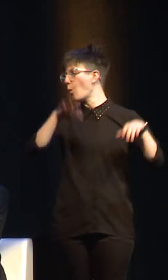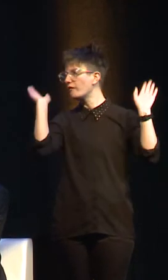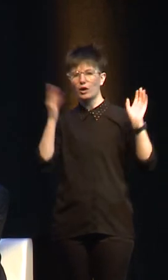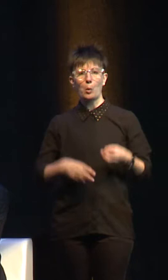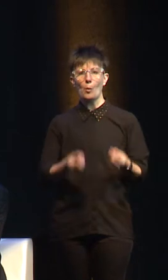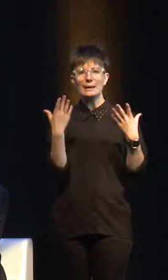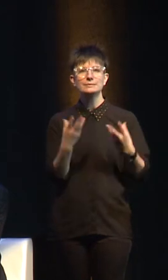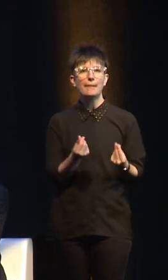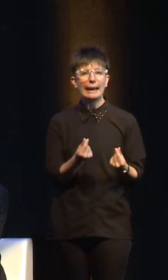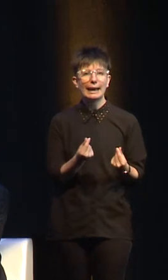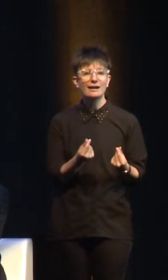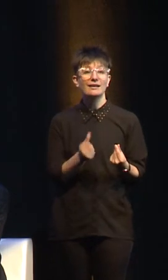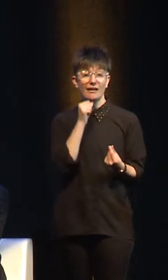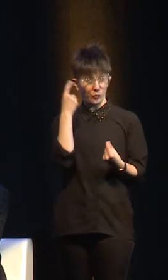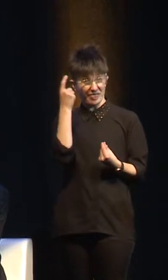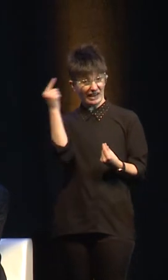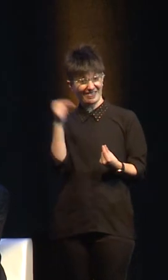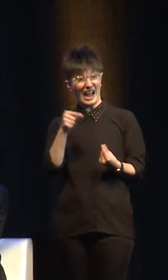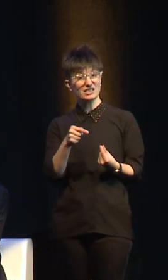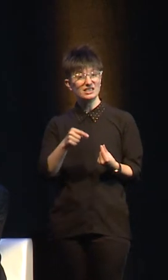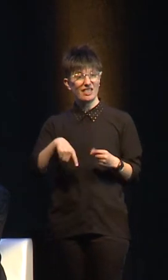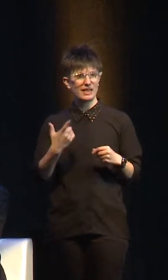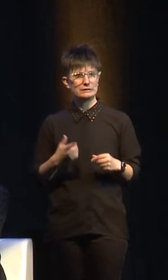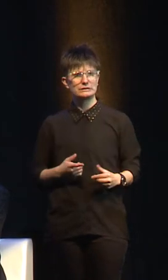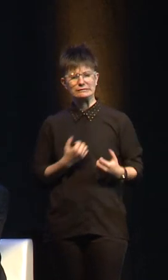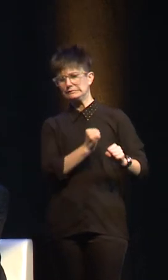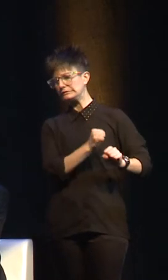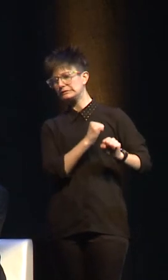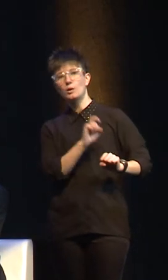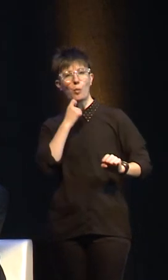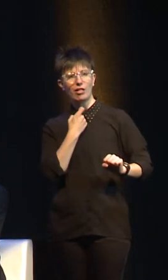just always resist, it’ll just be like well why would I do that.